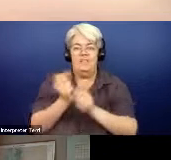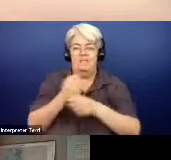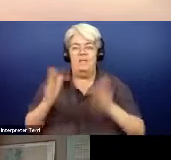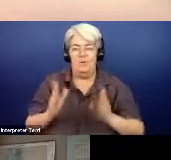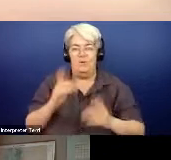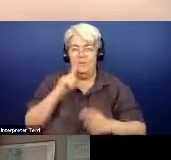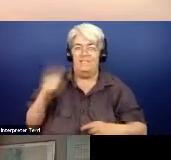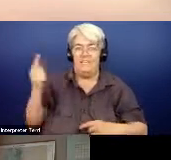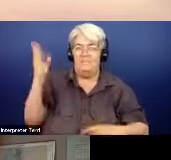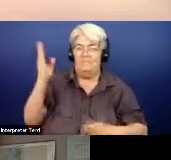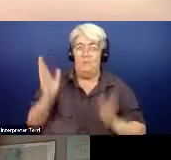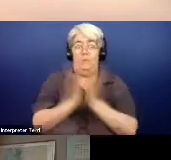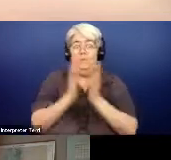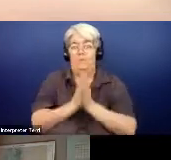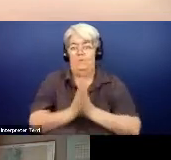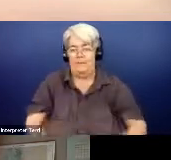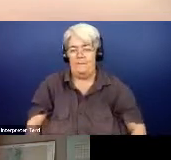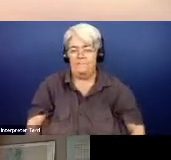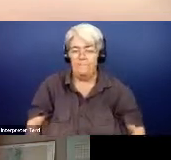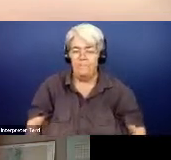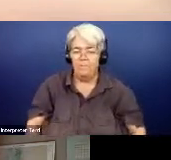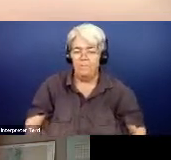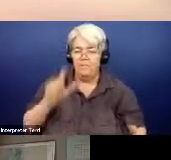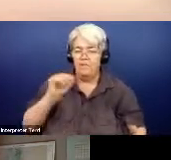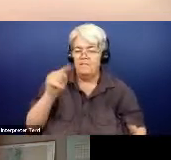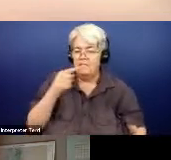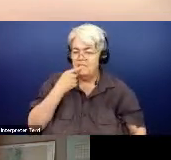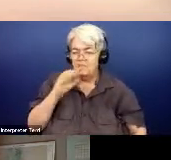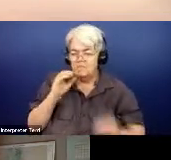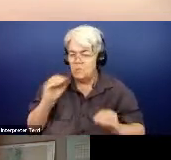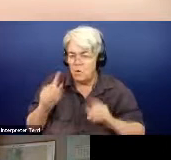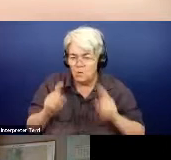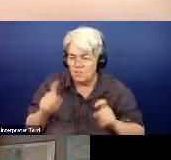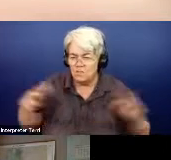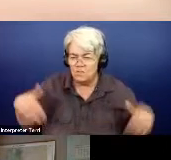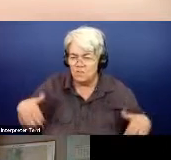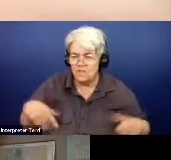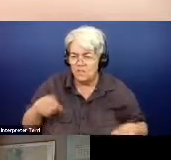Thanks. I don't see any questions just yet in the chat. A couple of lungs which have